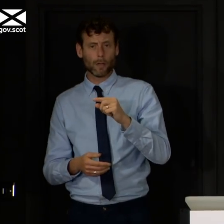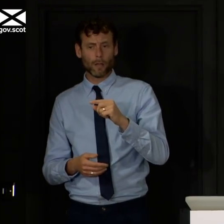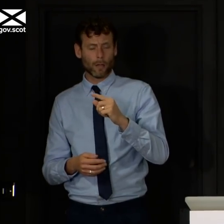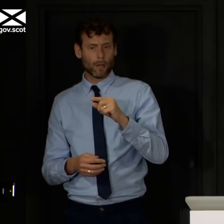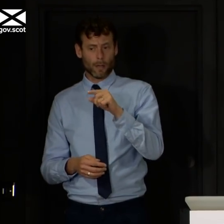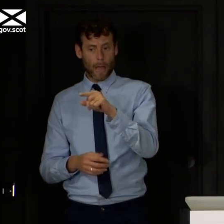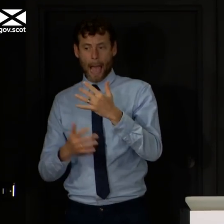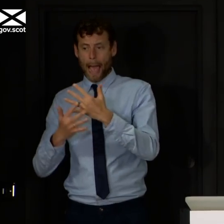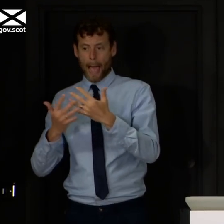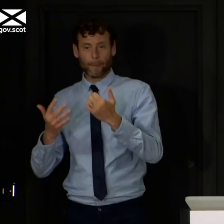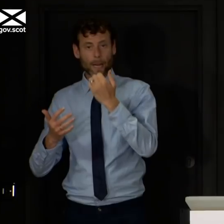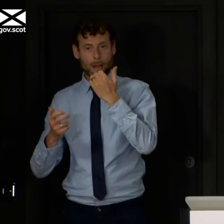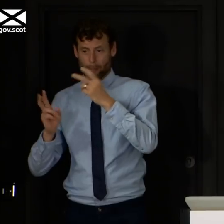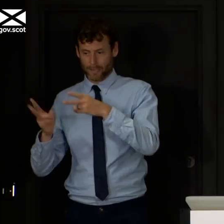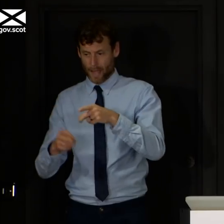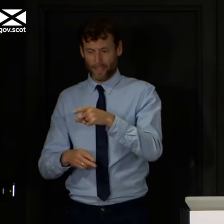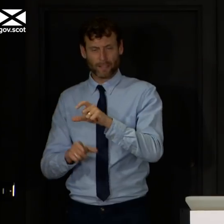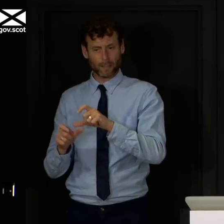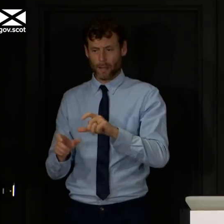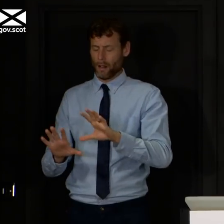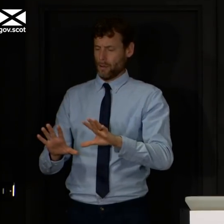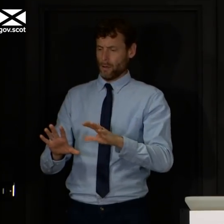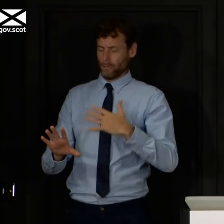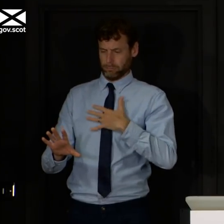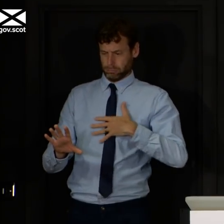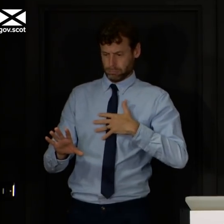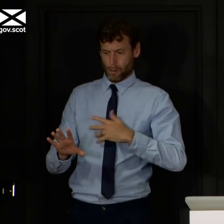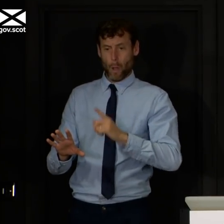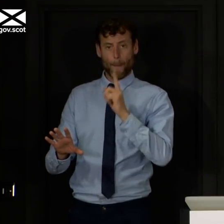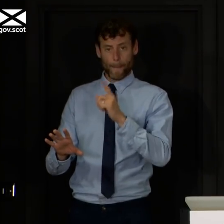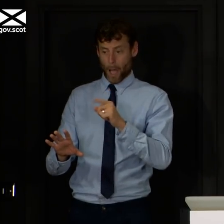are reducing transmission in care homes, and thankfully reducing the number of people who